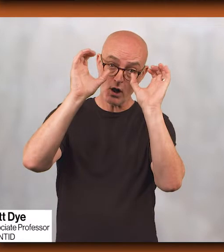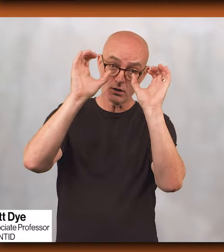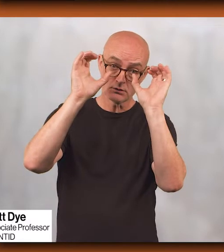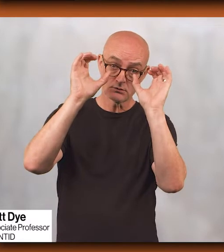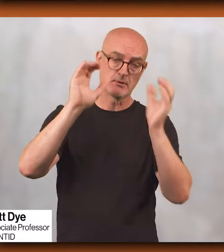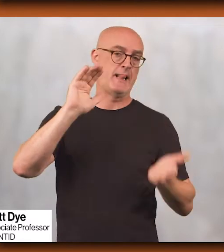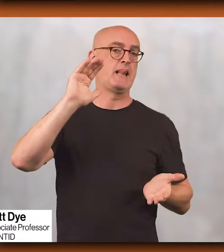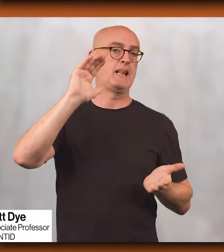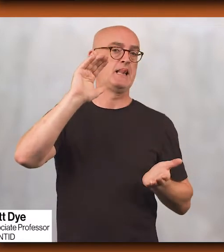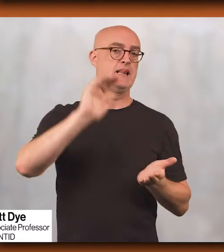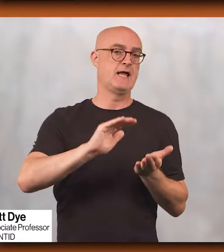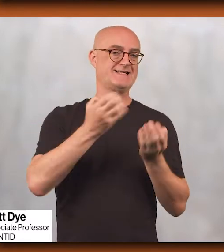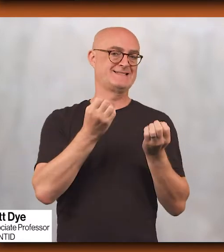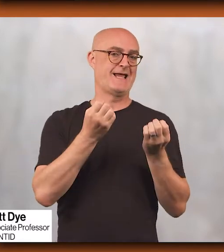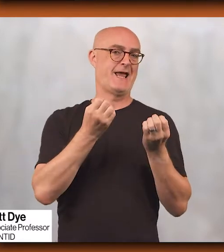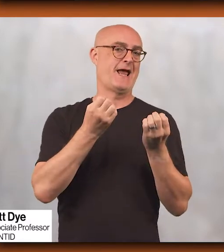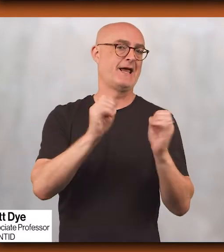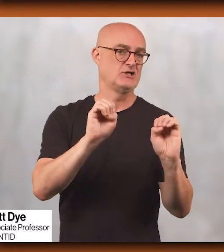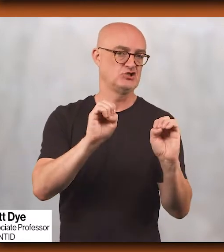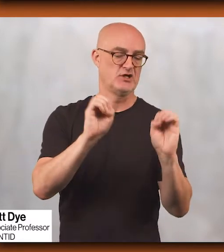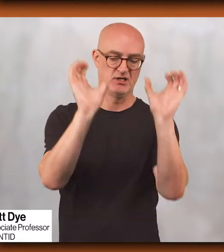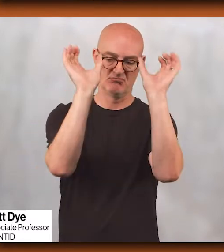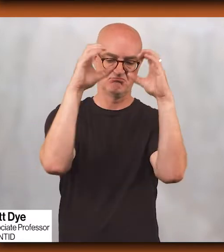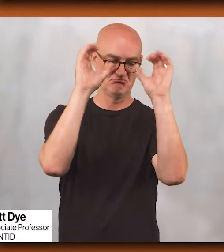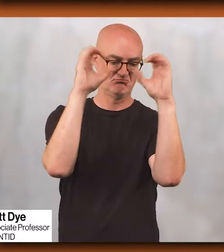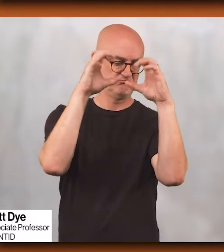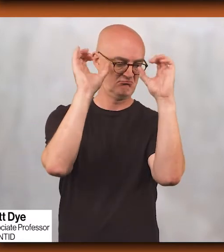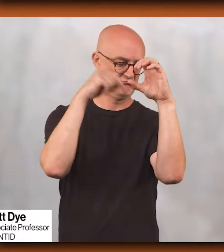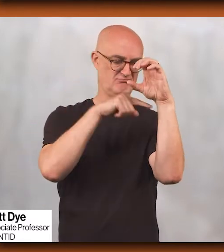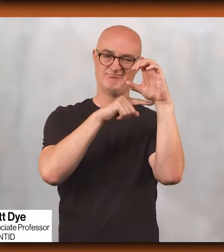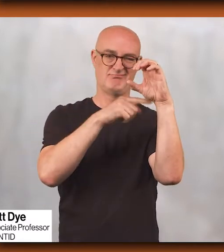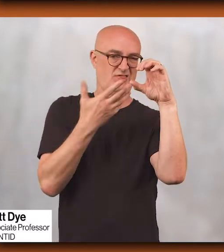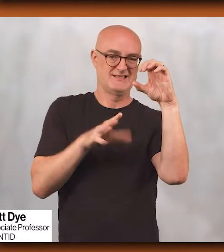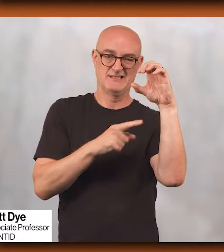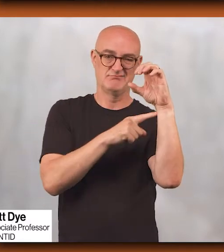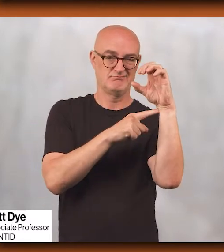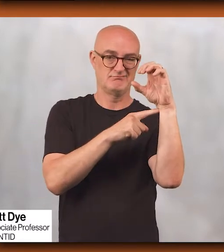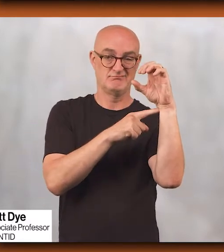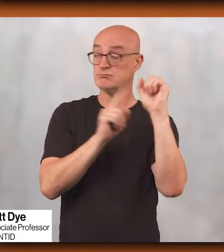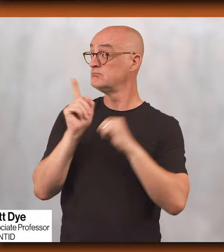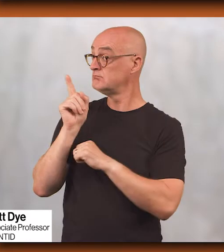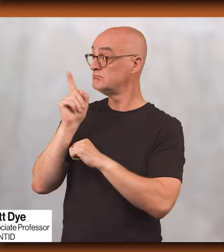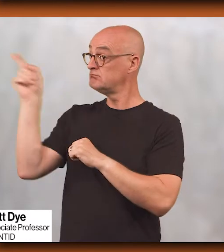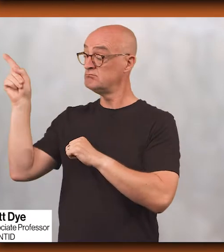It's mostly driven by the translational movement of both of the wrists. However, "down the stairs"